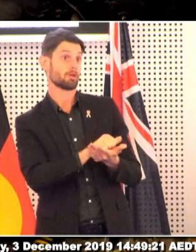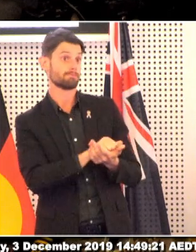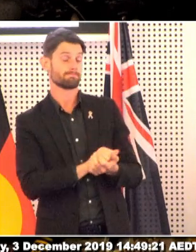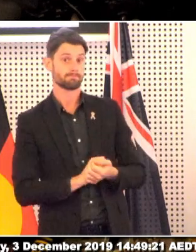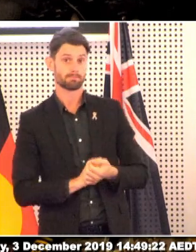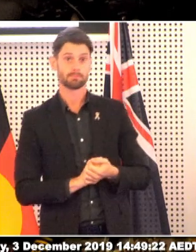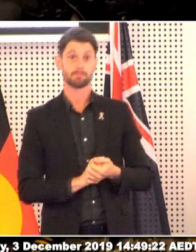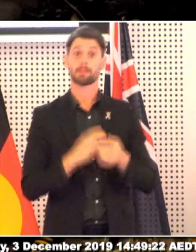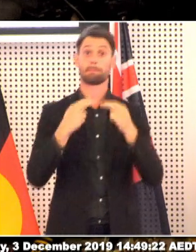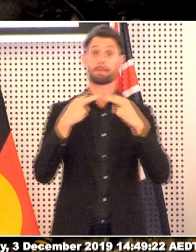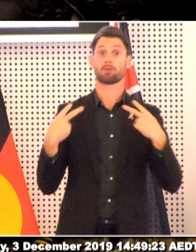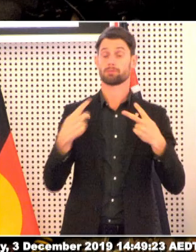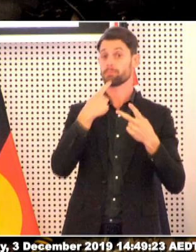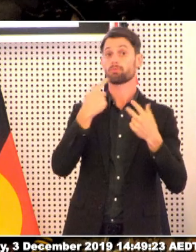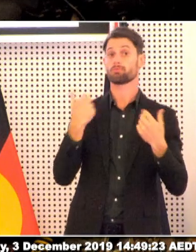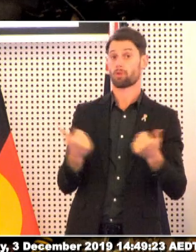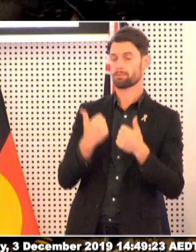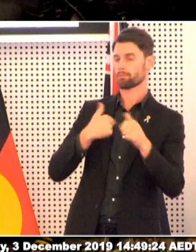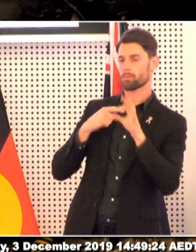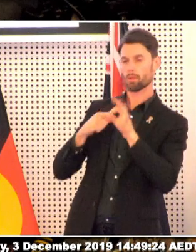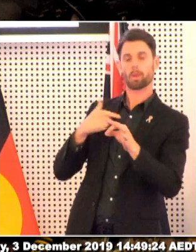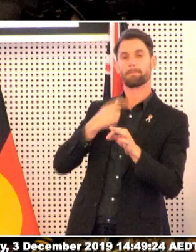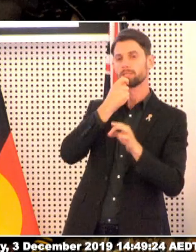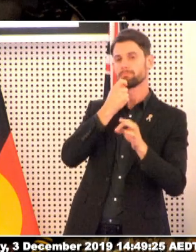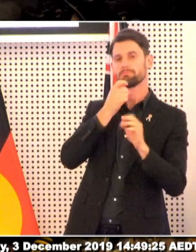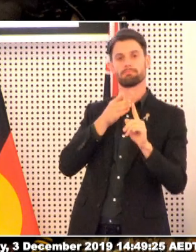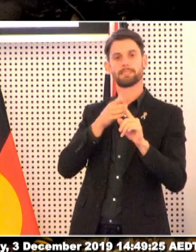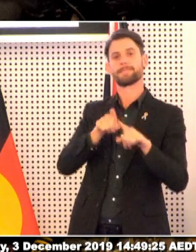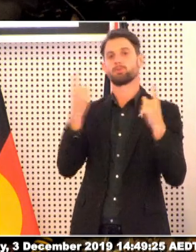One of the issues, as you know, for this hearing is group homes.